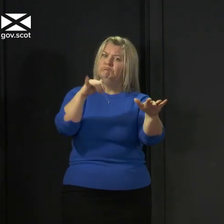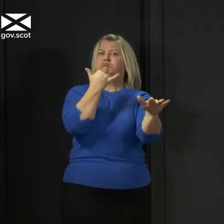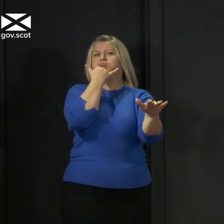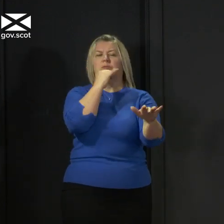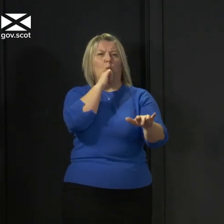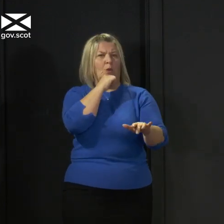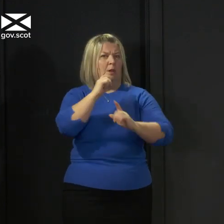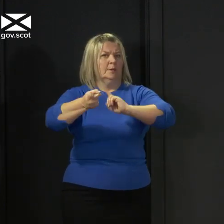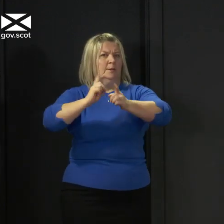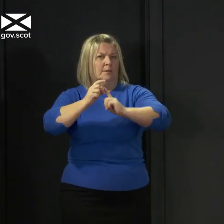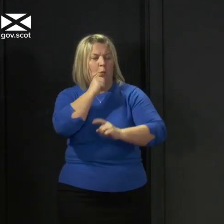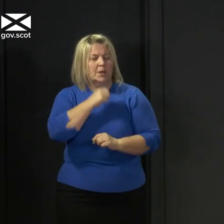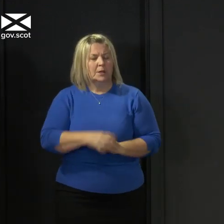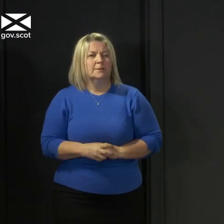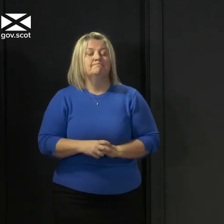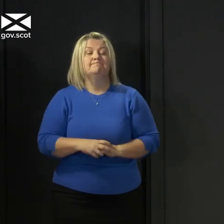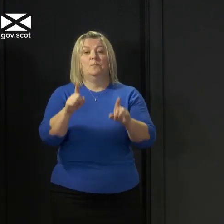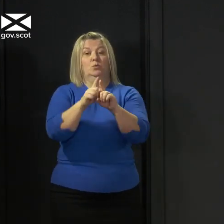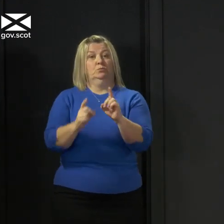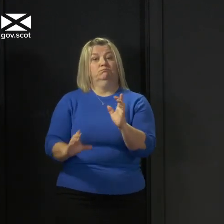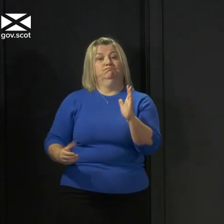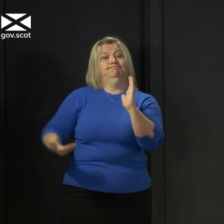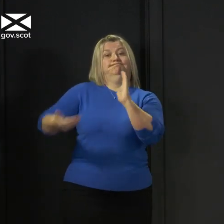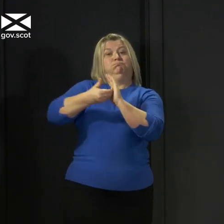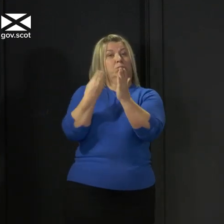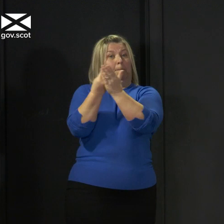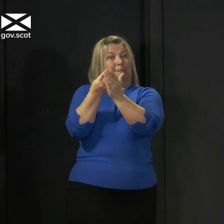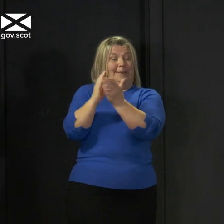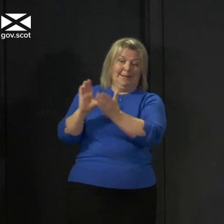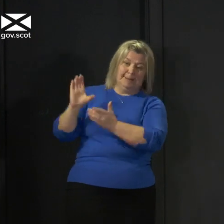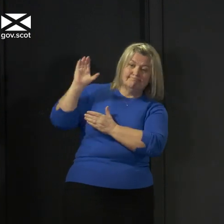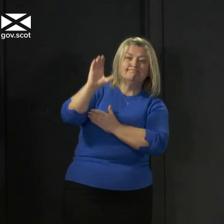additional funding for local authorities to make sure free school meals remain